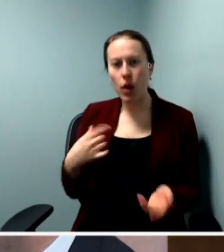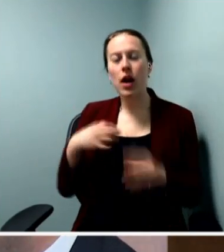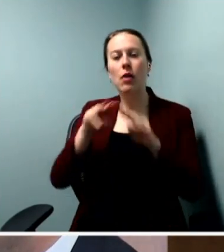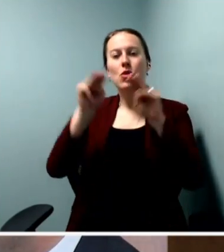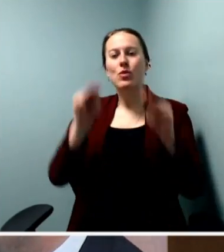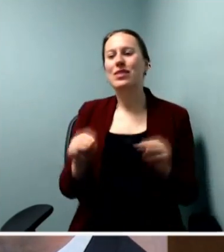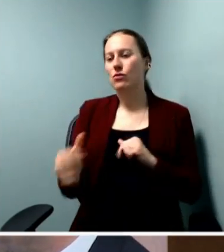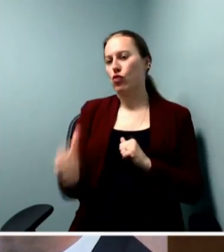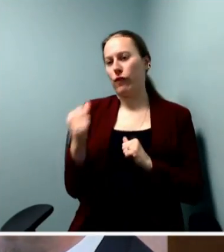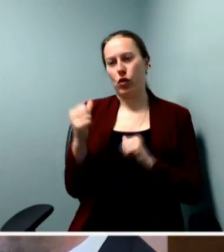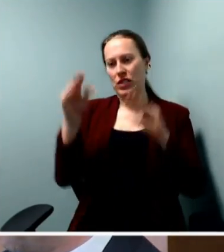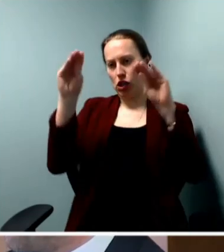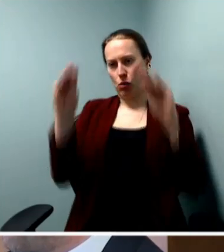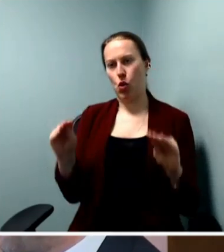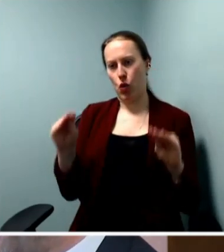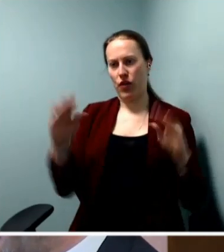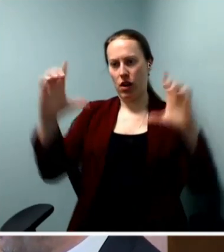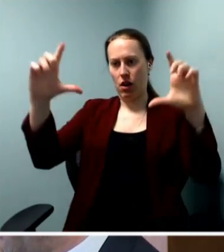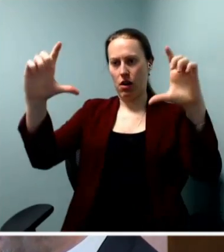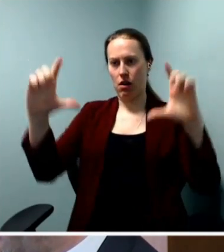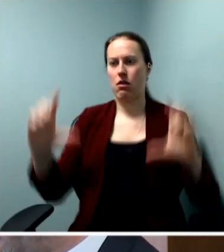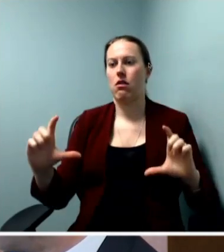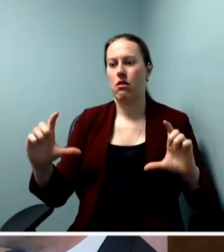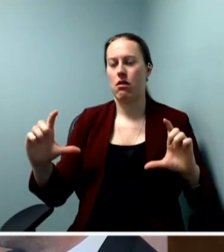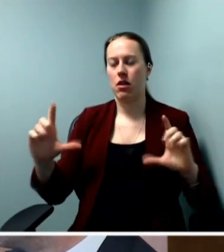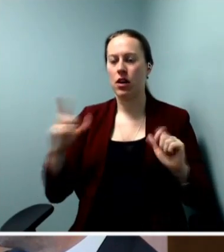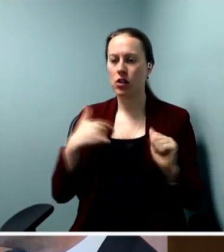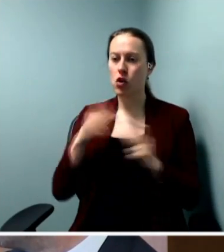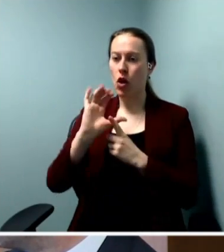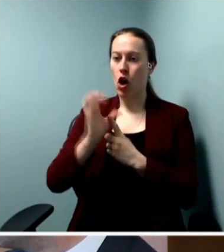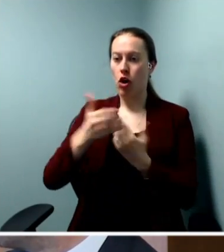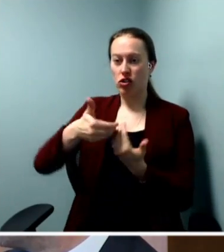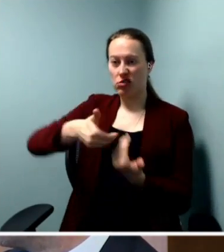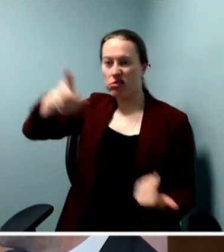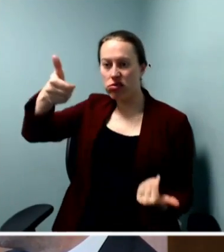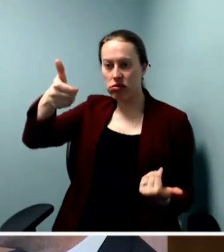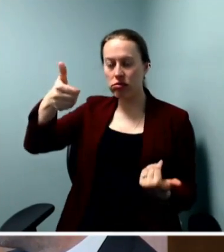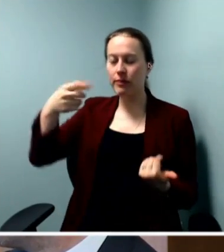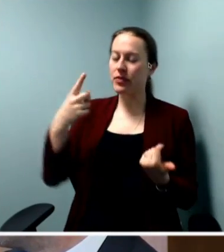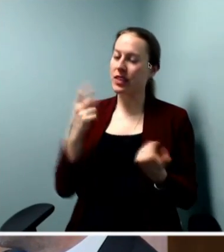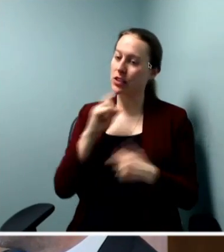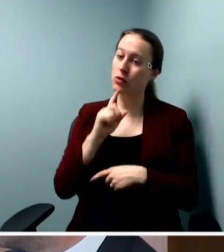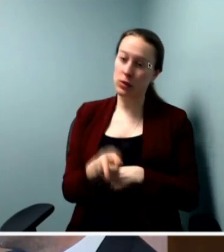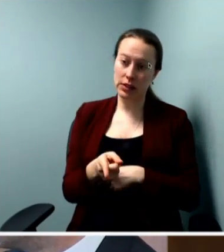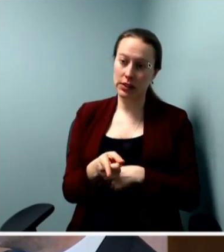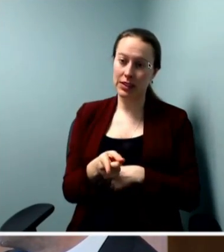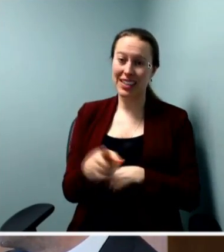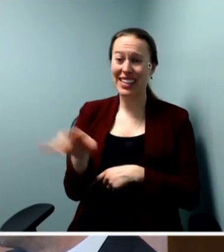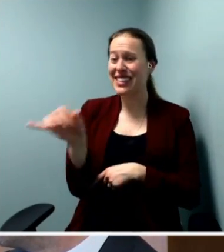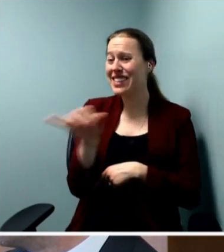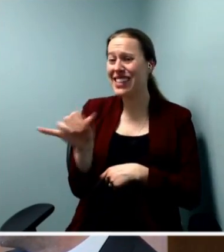So this culture of apartheid is real. It is not any different than 1990 when the ADA was passed.